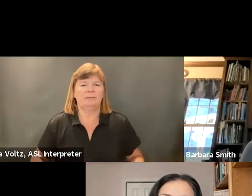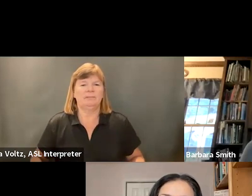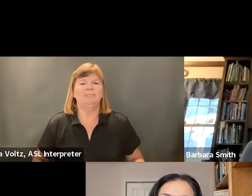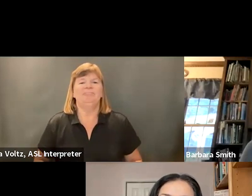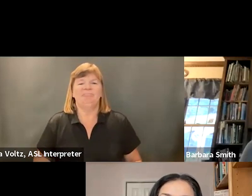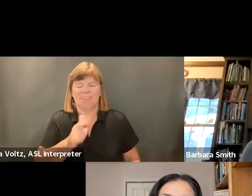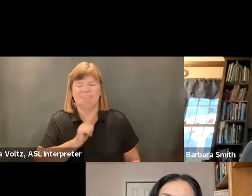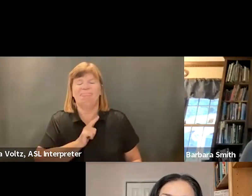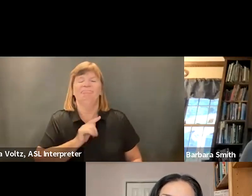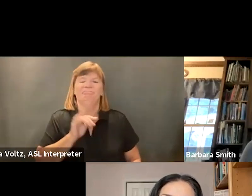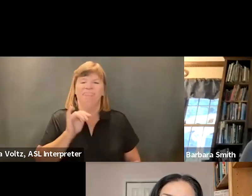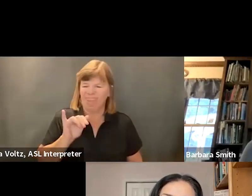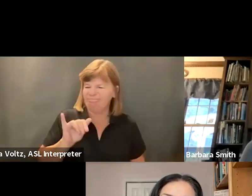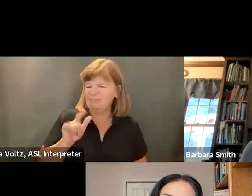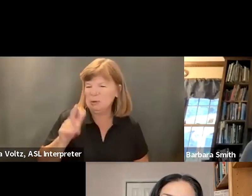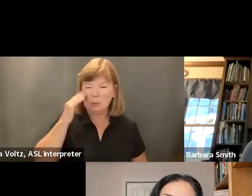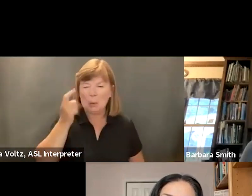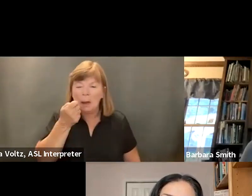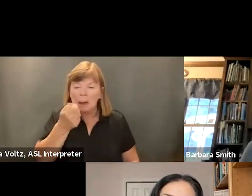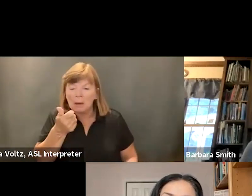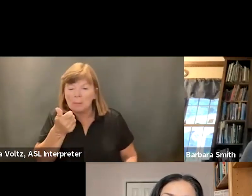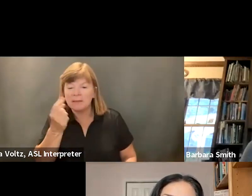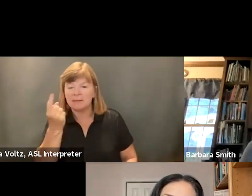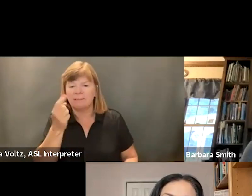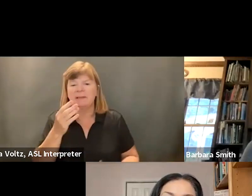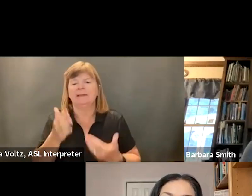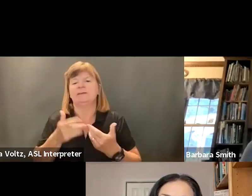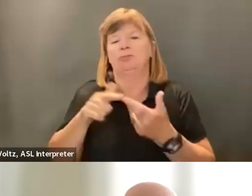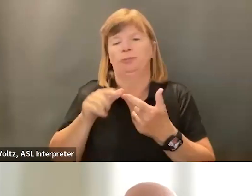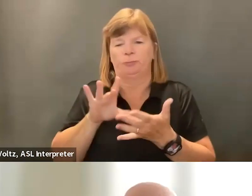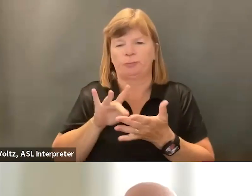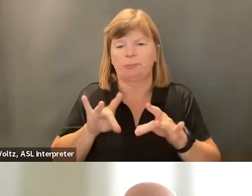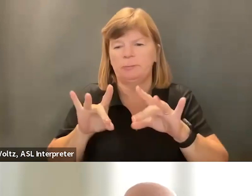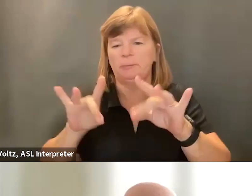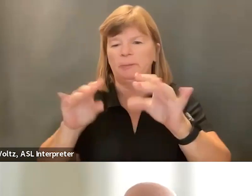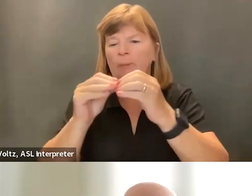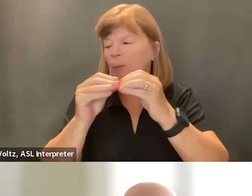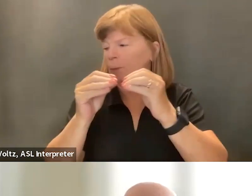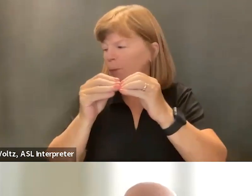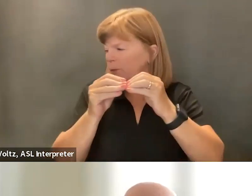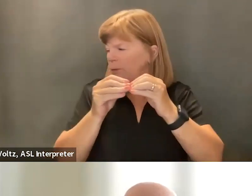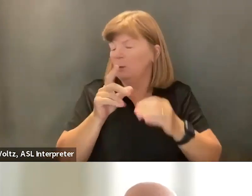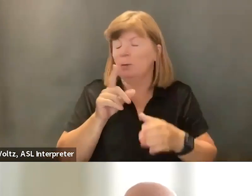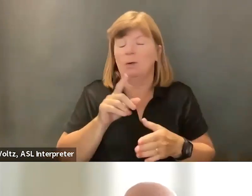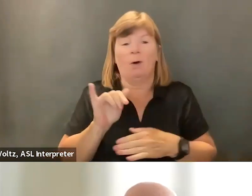know a little something it's easier to learn more yeah and what I hear you also saying is I might